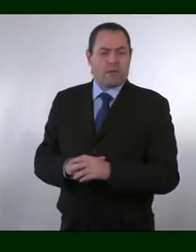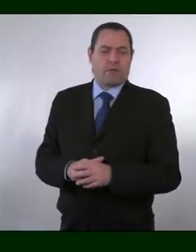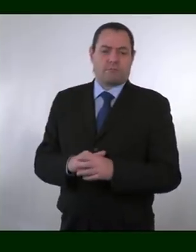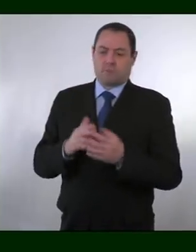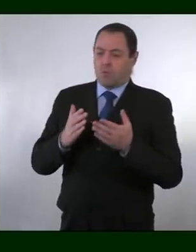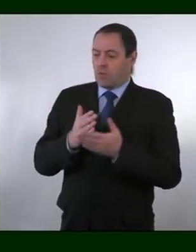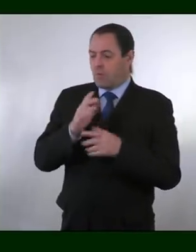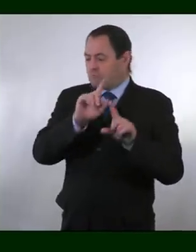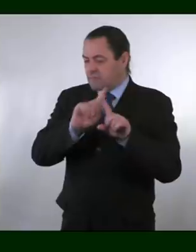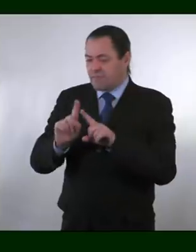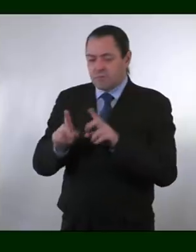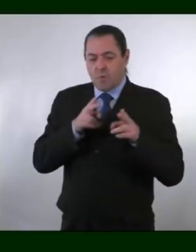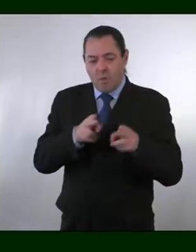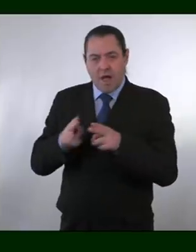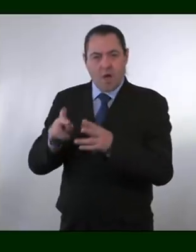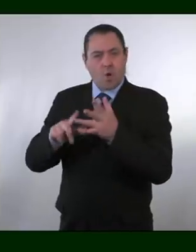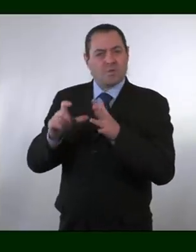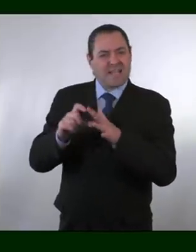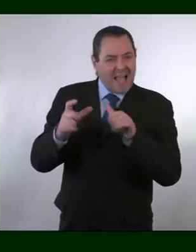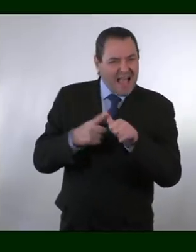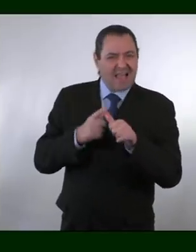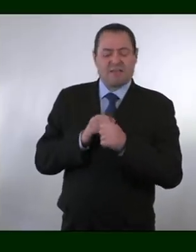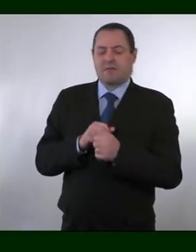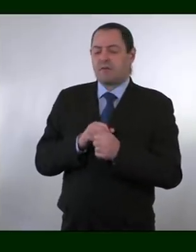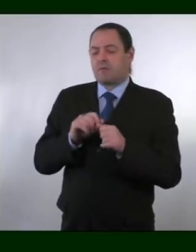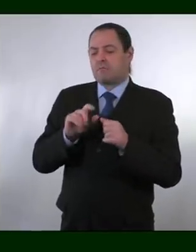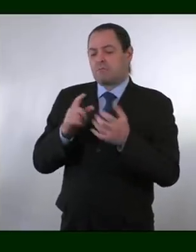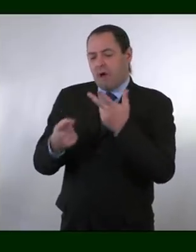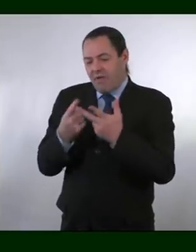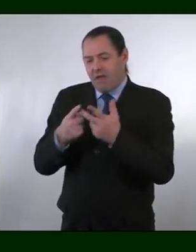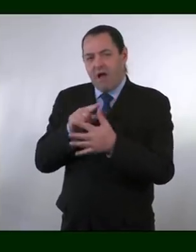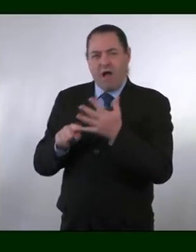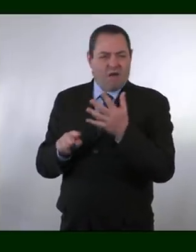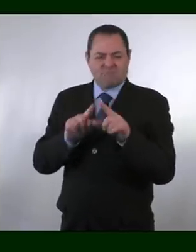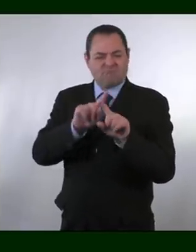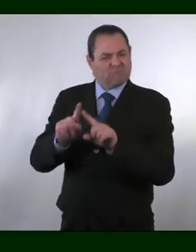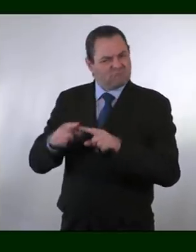other means, in tackling that problem is second to none across the world. It is the UK